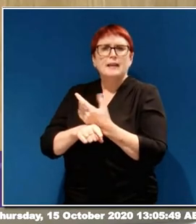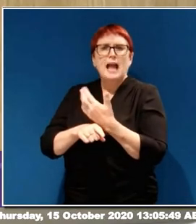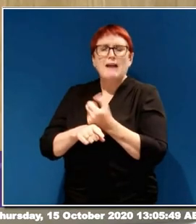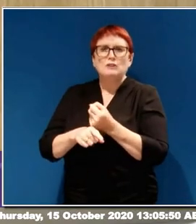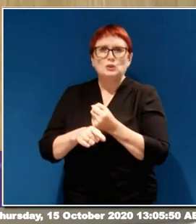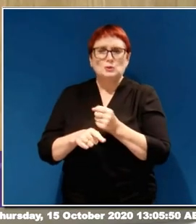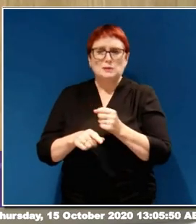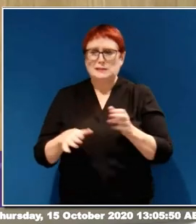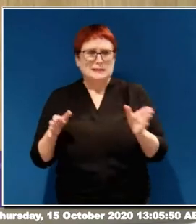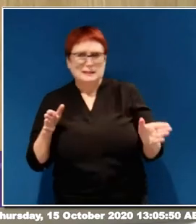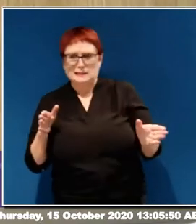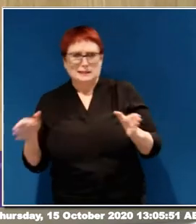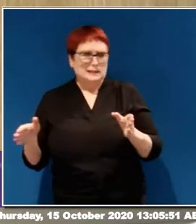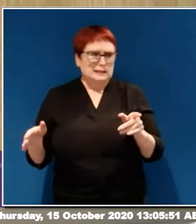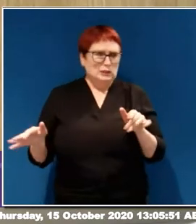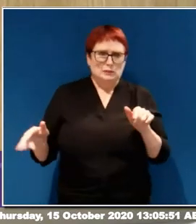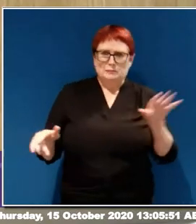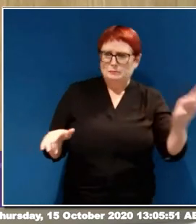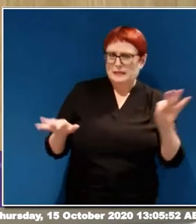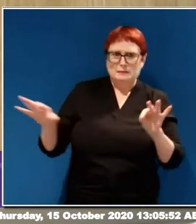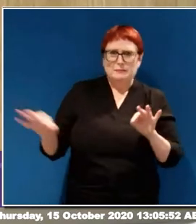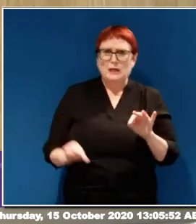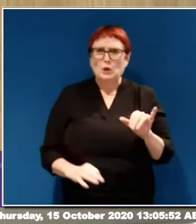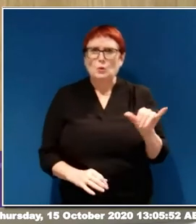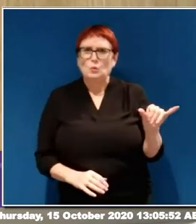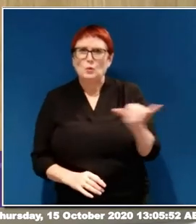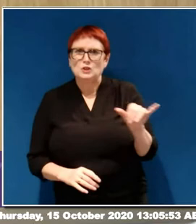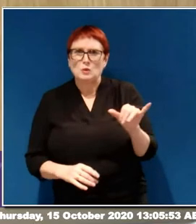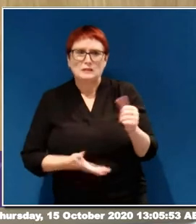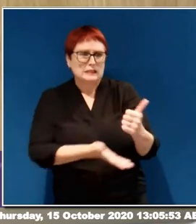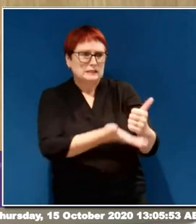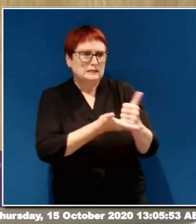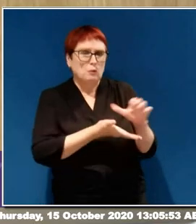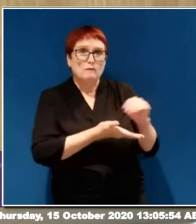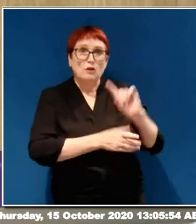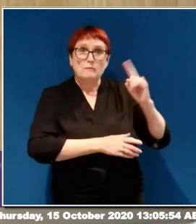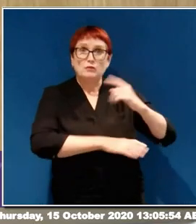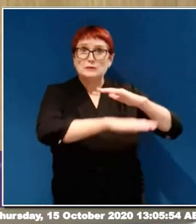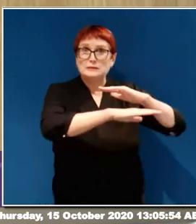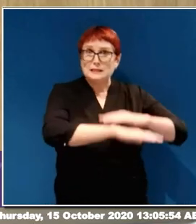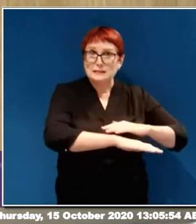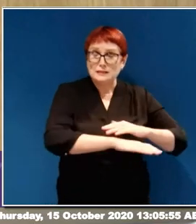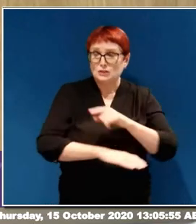this is the interesting question around intersectionality, and actually the